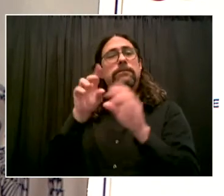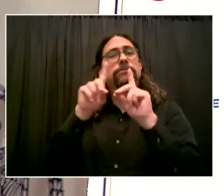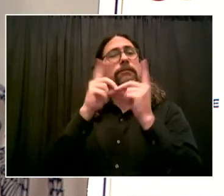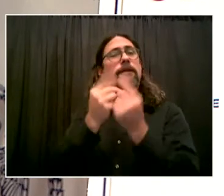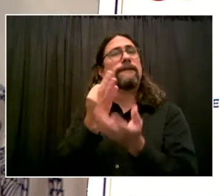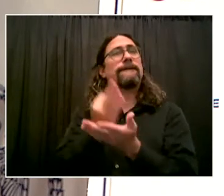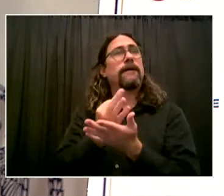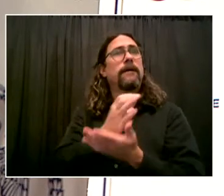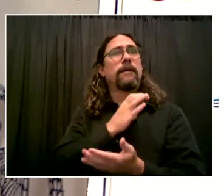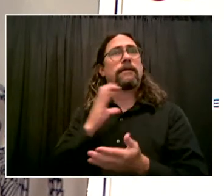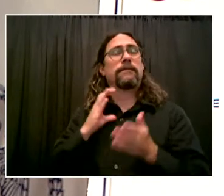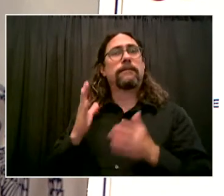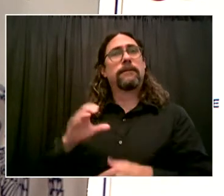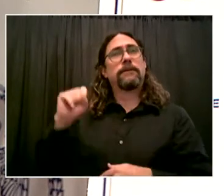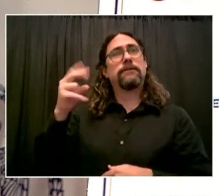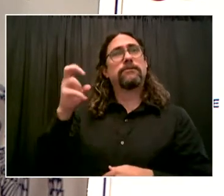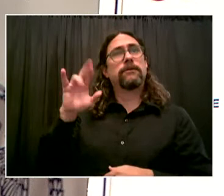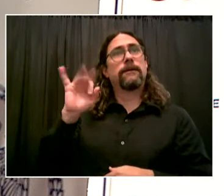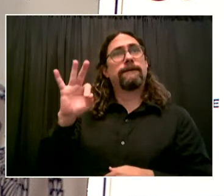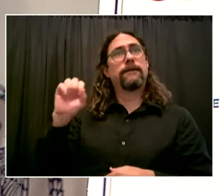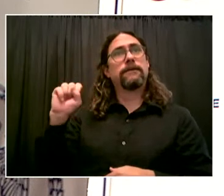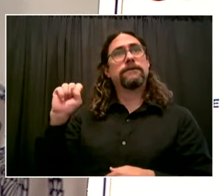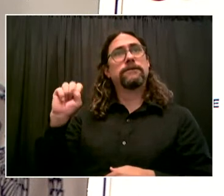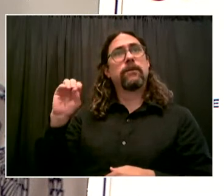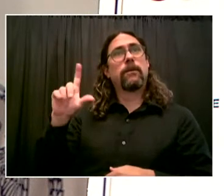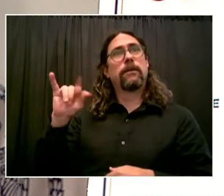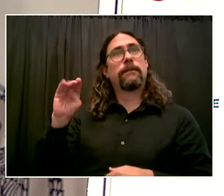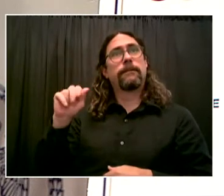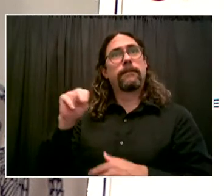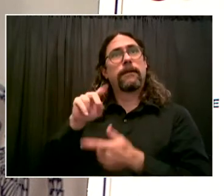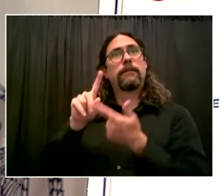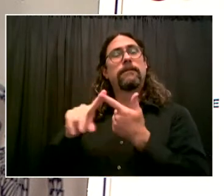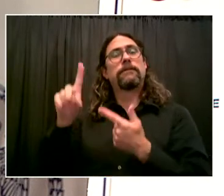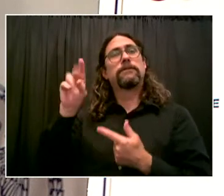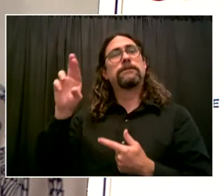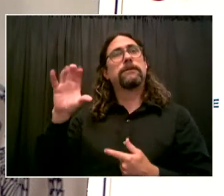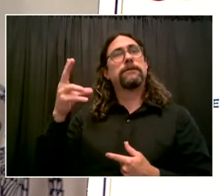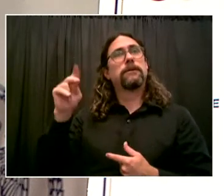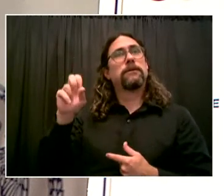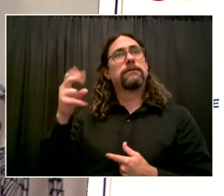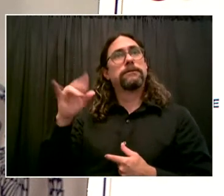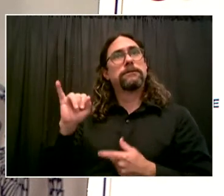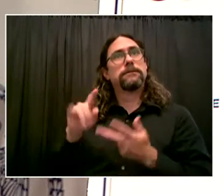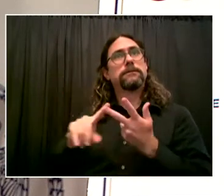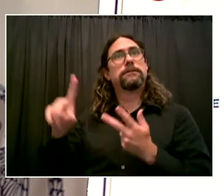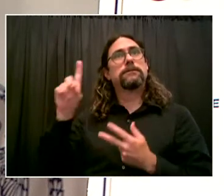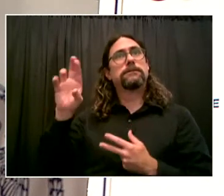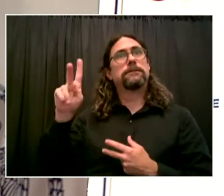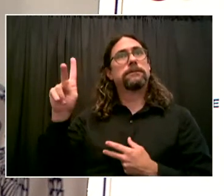FINANCE COMMISSIONER SHERIF SOLOMON, HEALTH COMMISSIONER DR. CHOKSHI , DR.